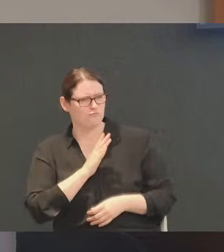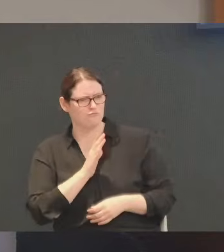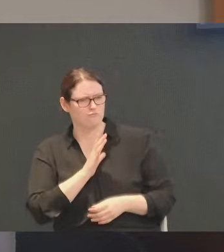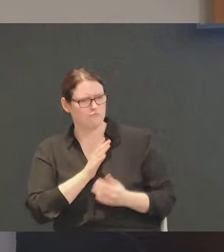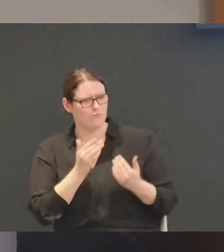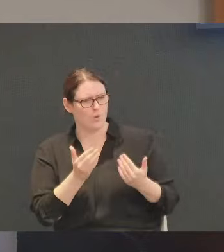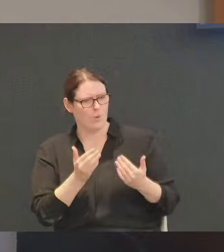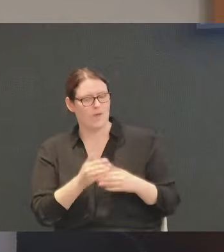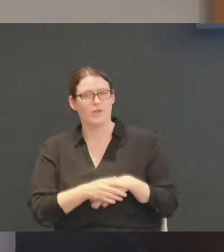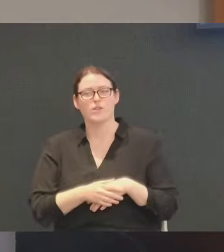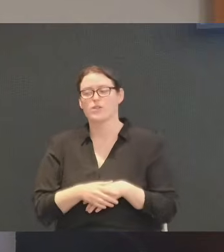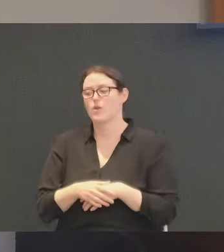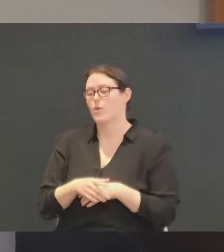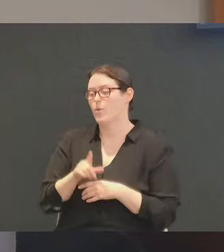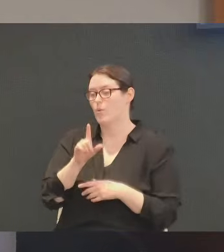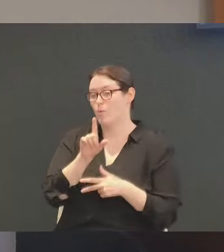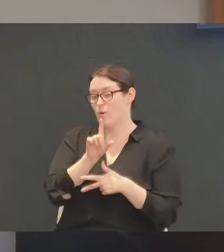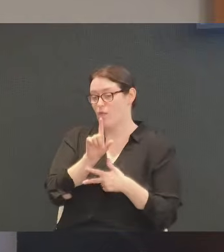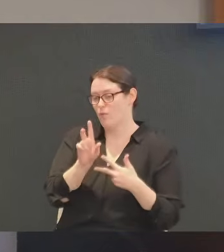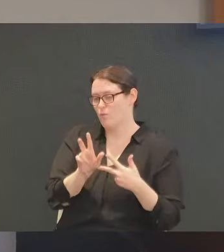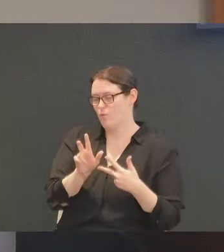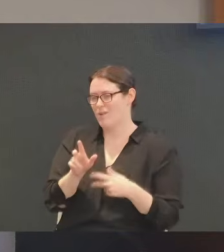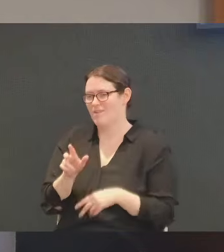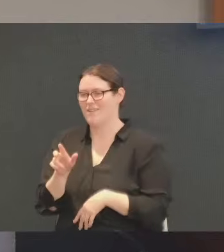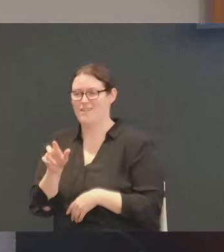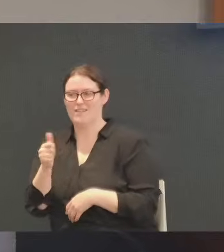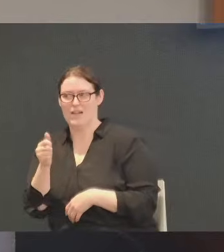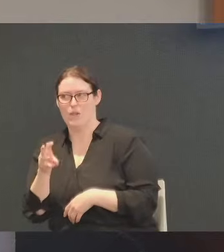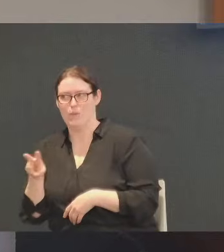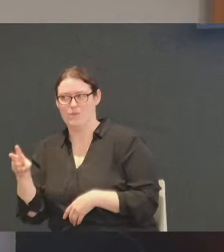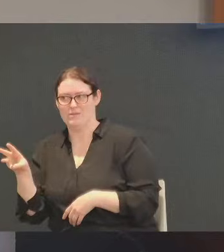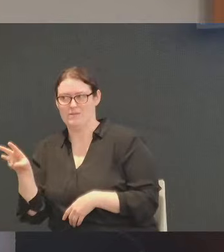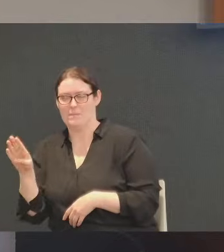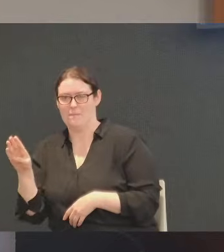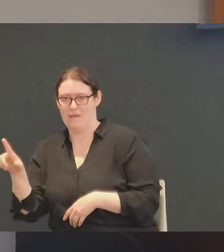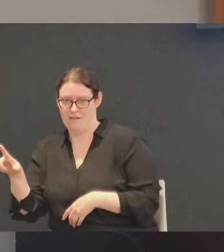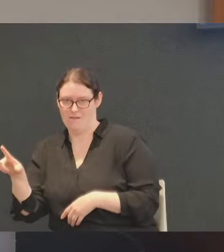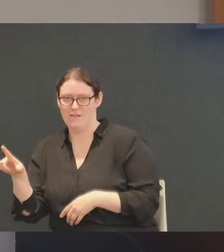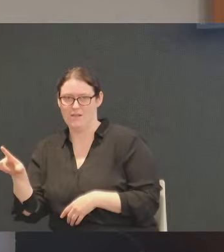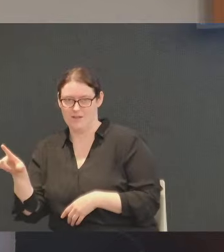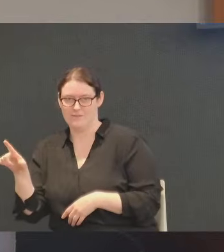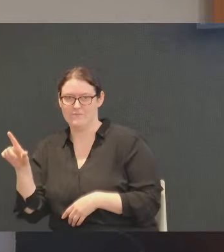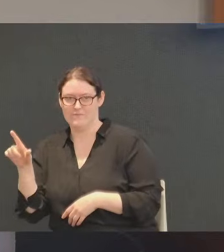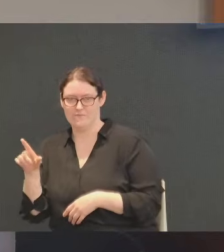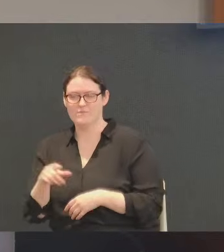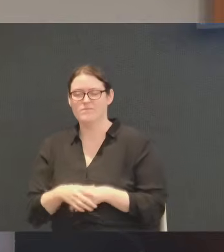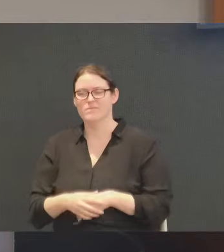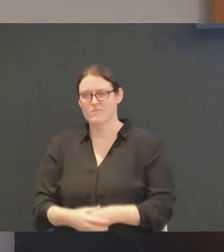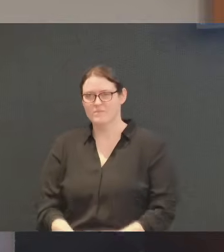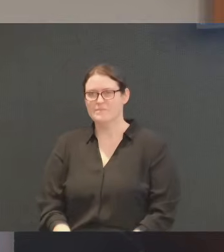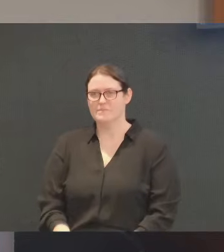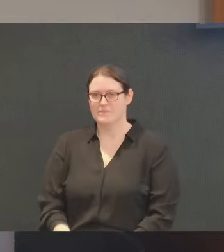so you have items 1 through three on the regular agenda, items 10 through 16 on the on the BE